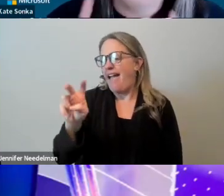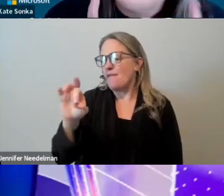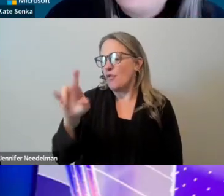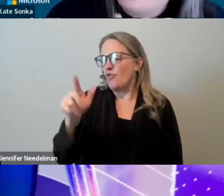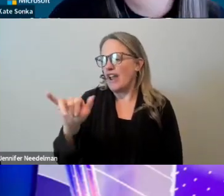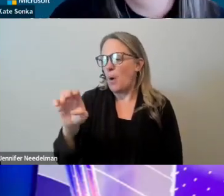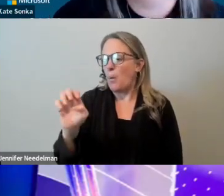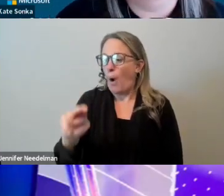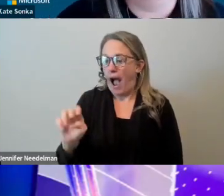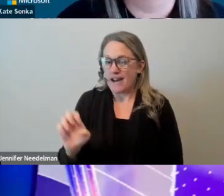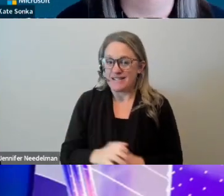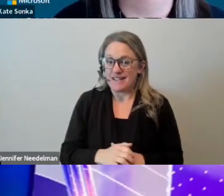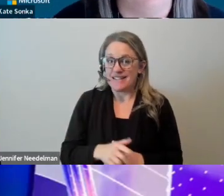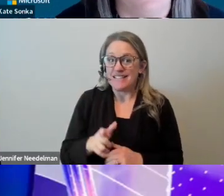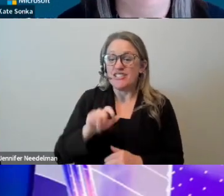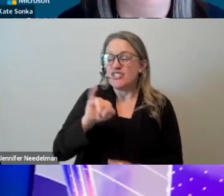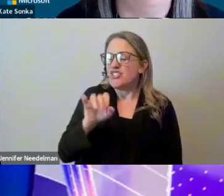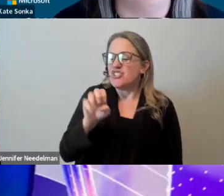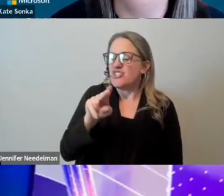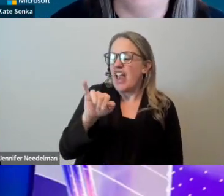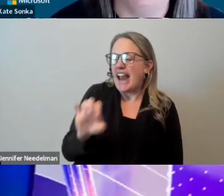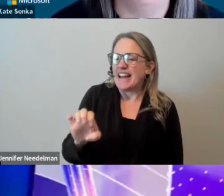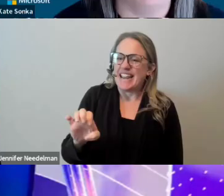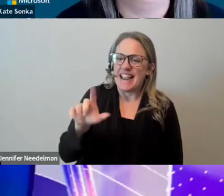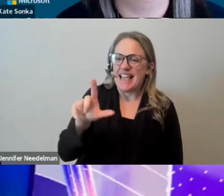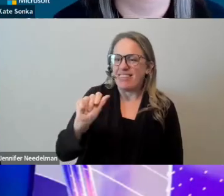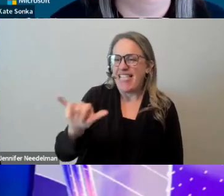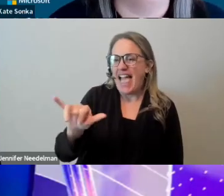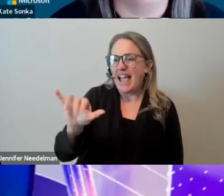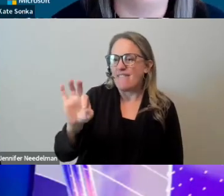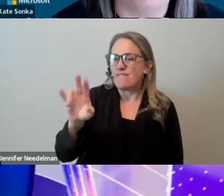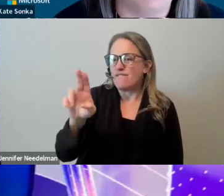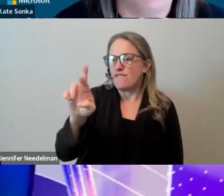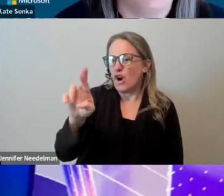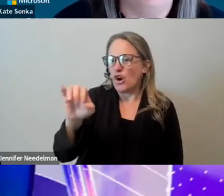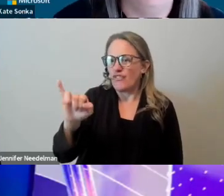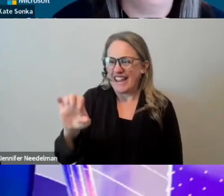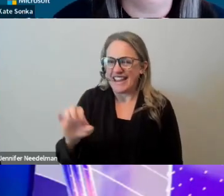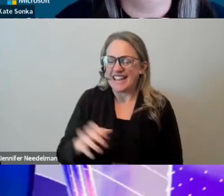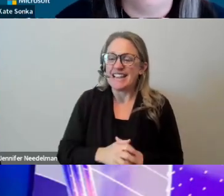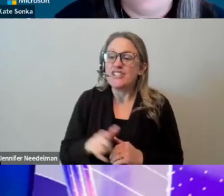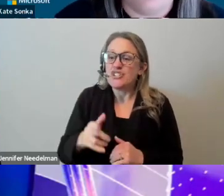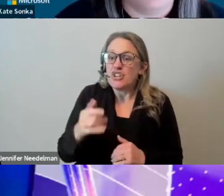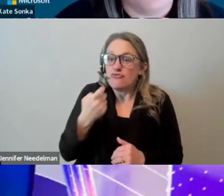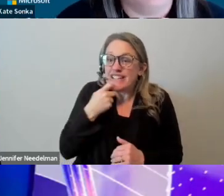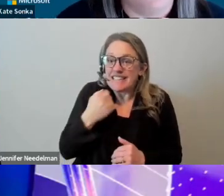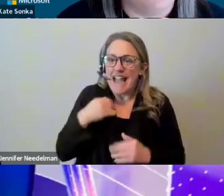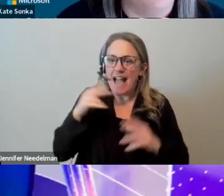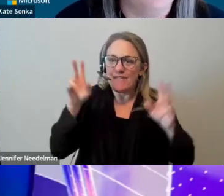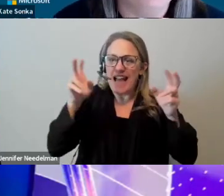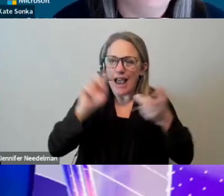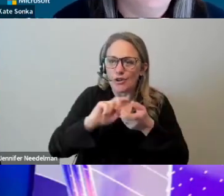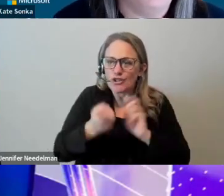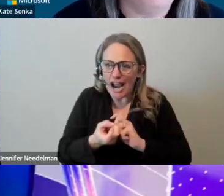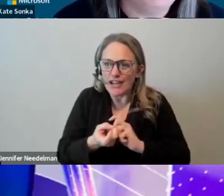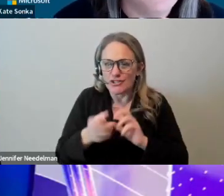who very recently had a title change and she might share some of that or could be a good question to ask about later.